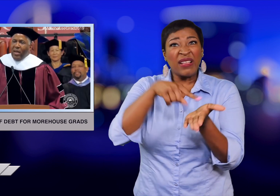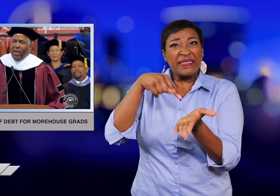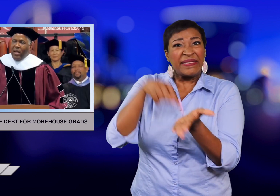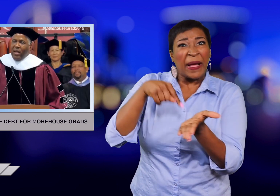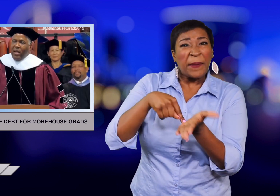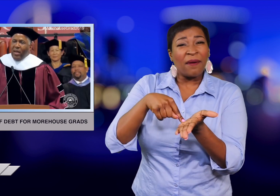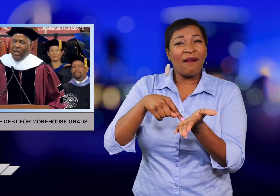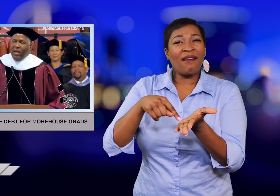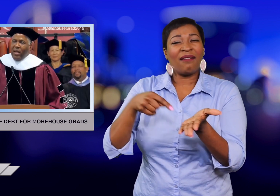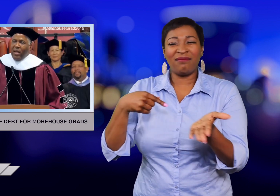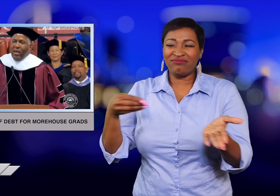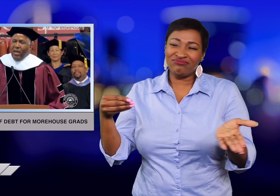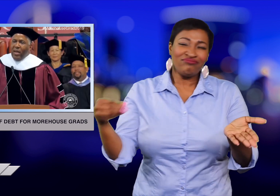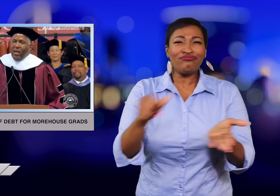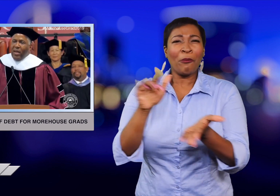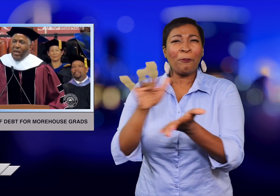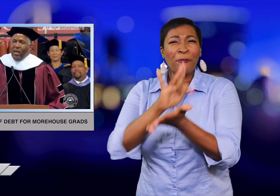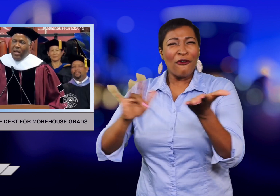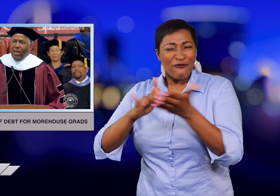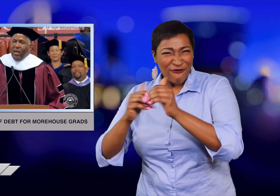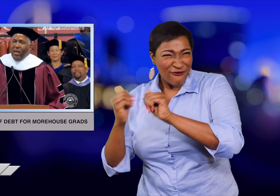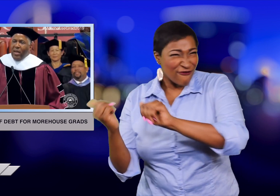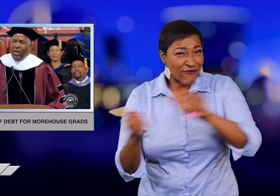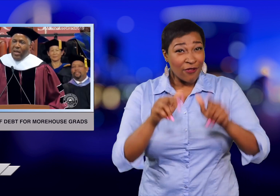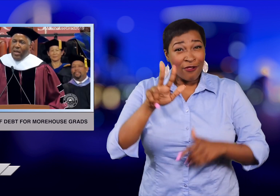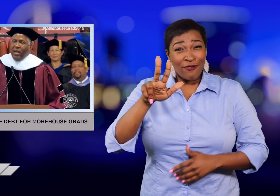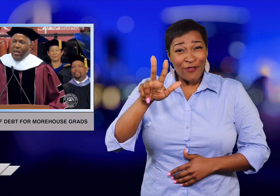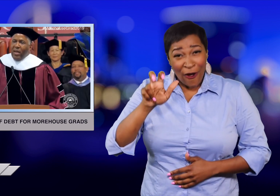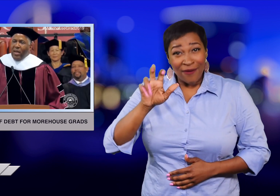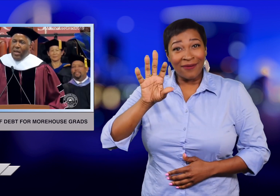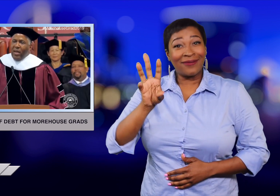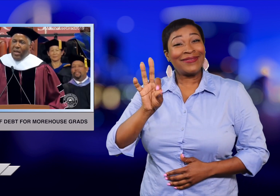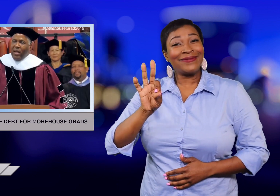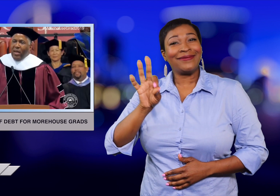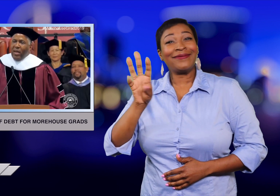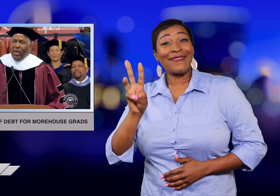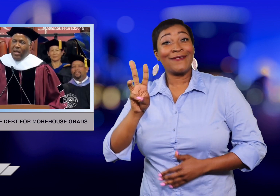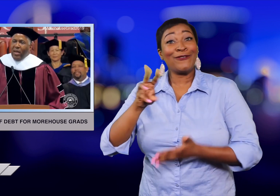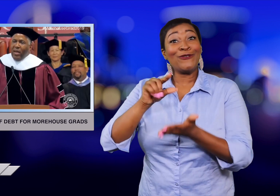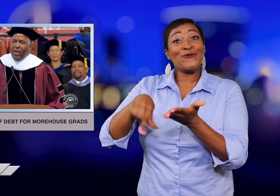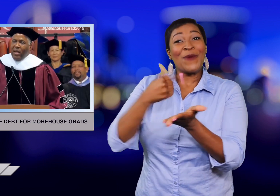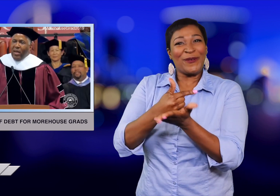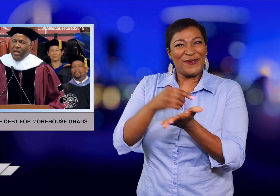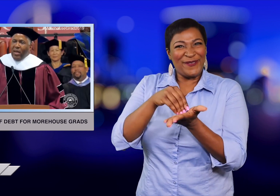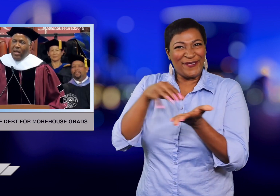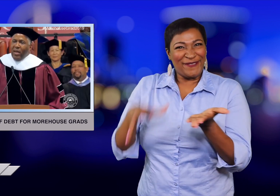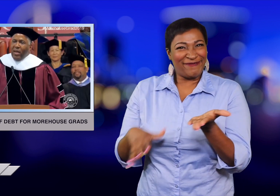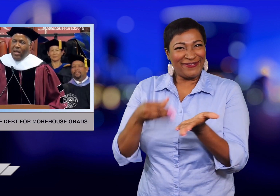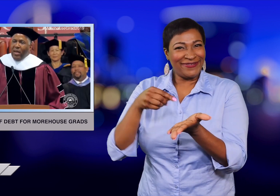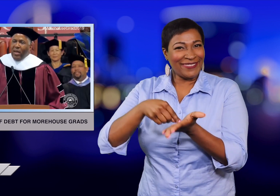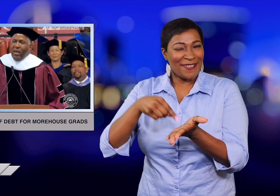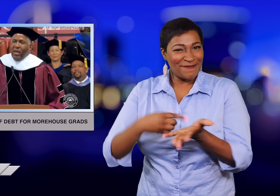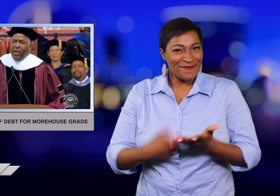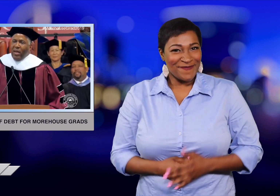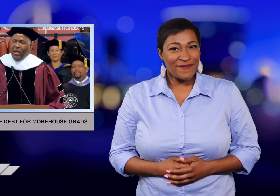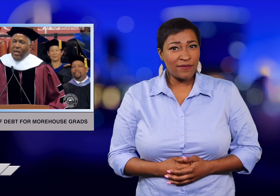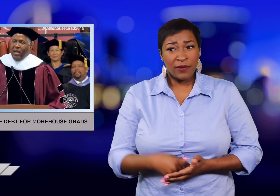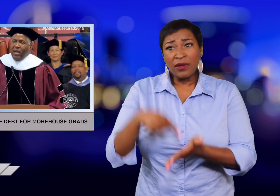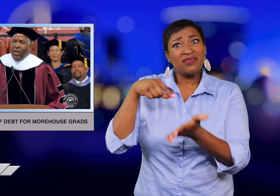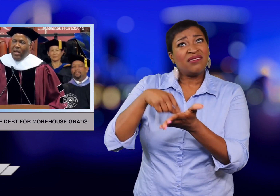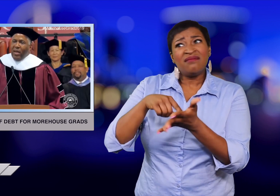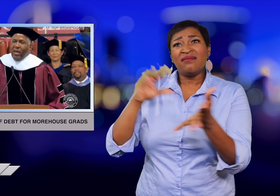was paying off the student debt for all 396 graduates.